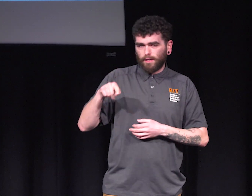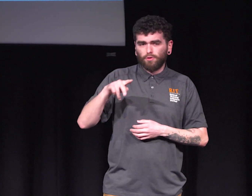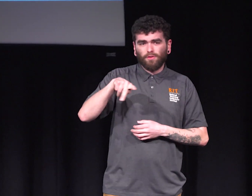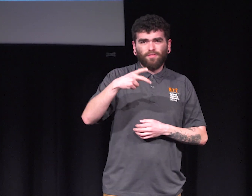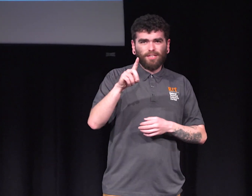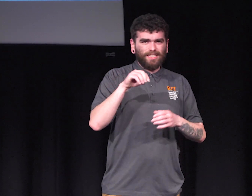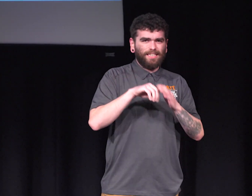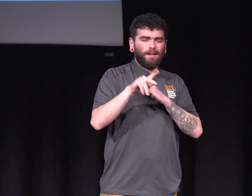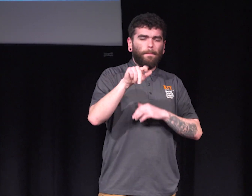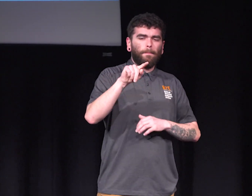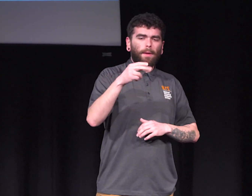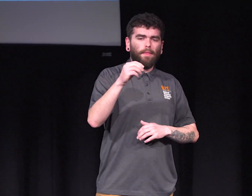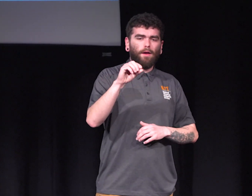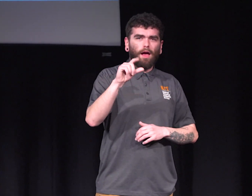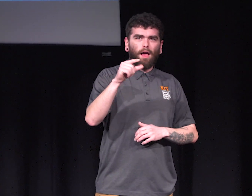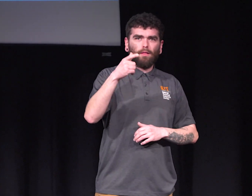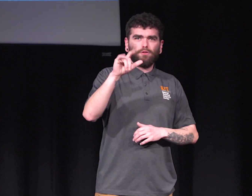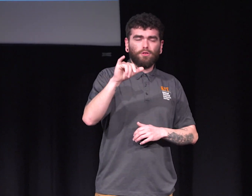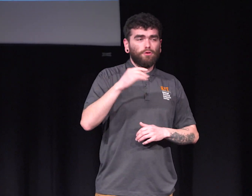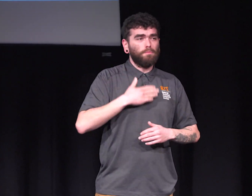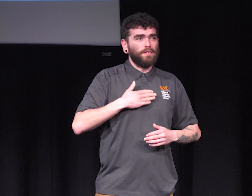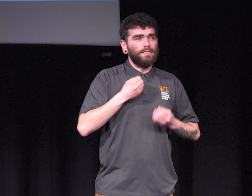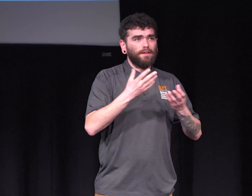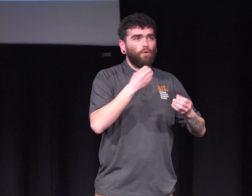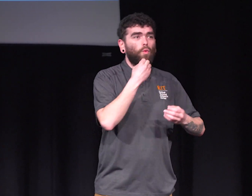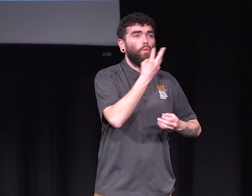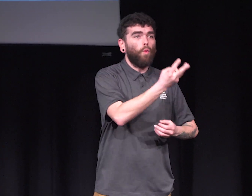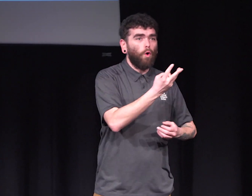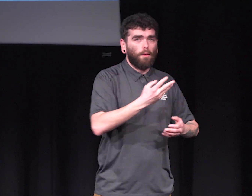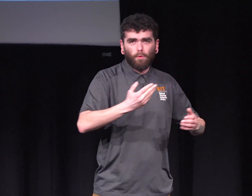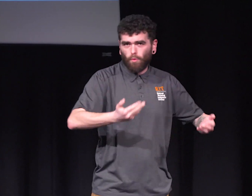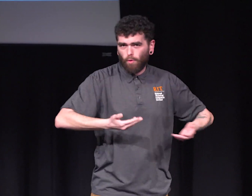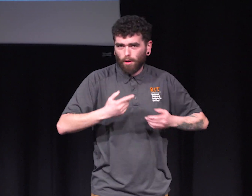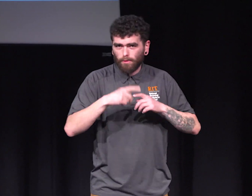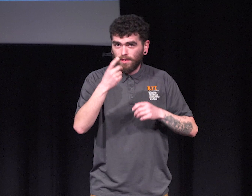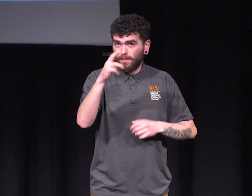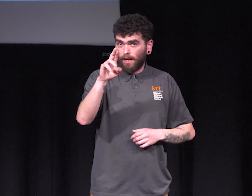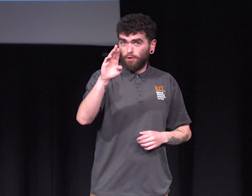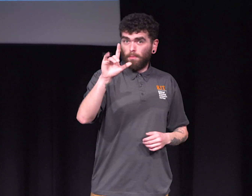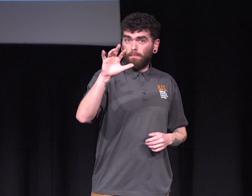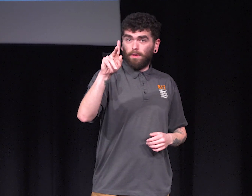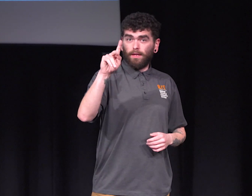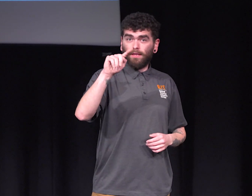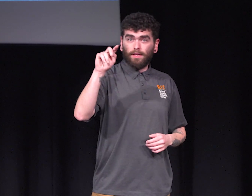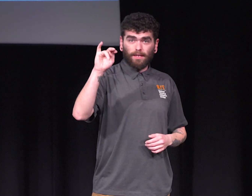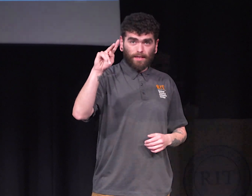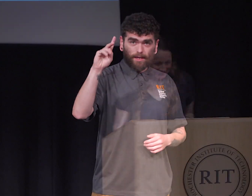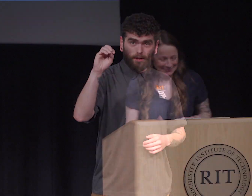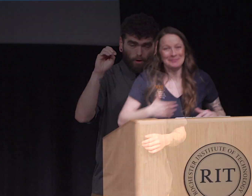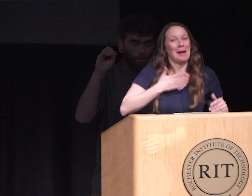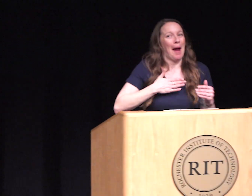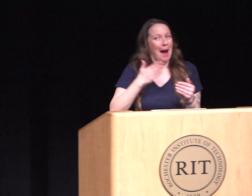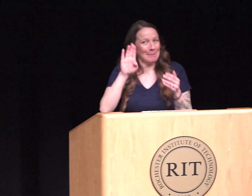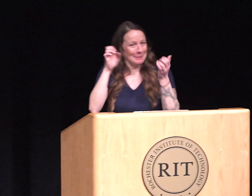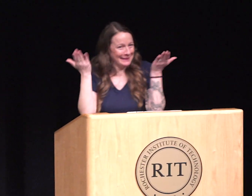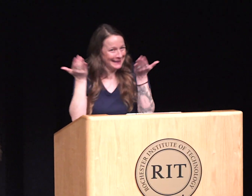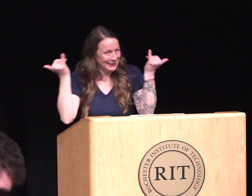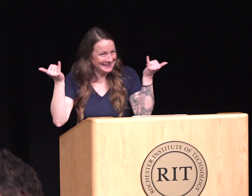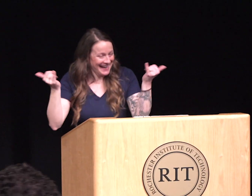at the University of Rochester. She received her PhD in pathology. Please give a very warm welcome to Dr. Sara Blick-Nitko.